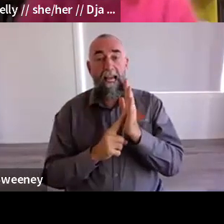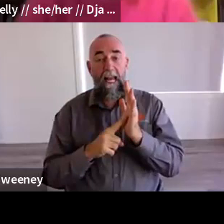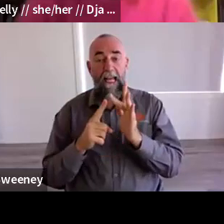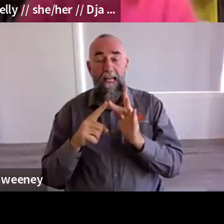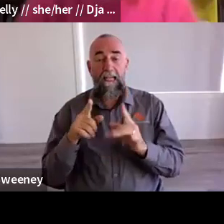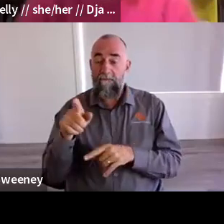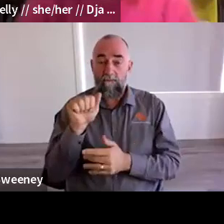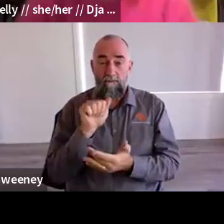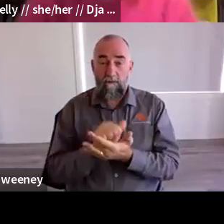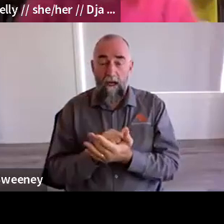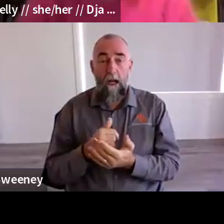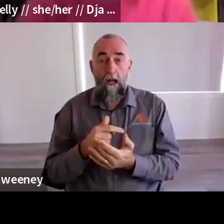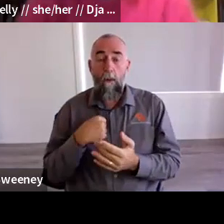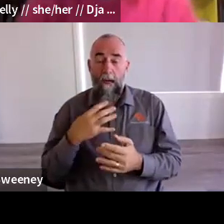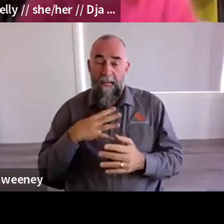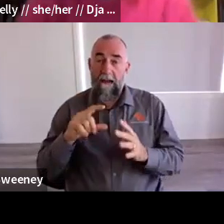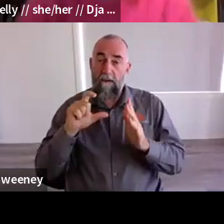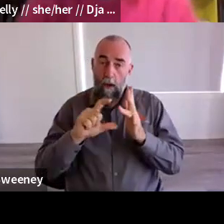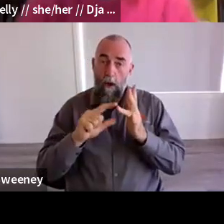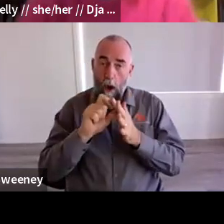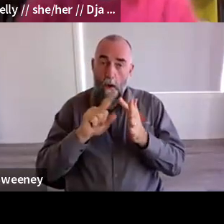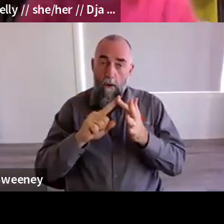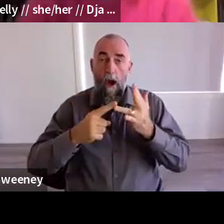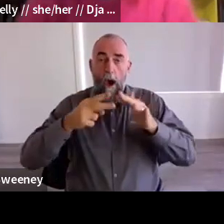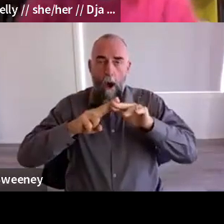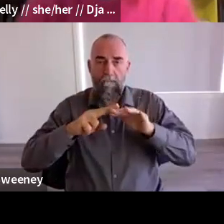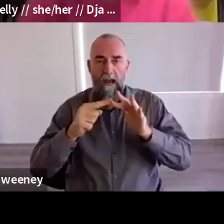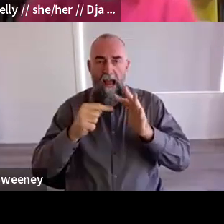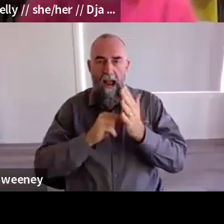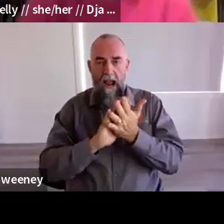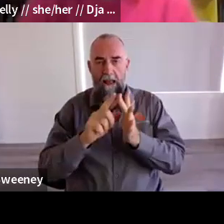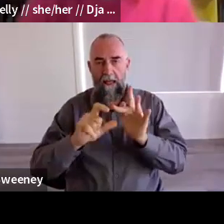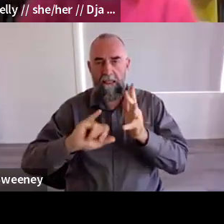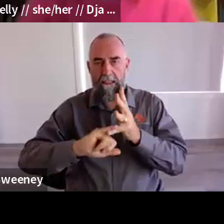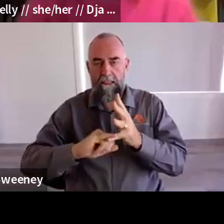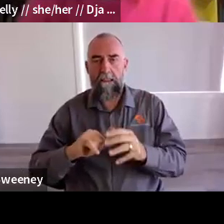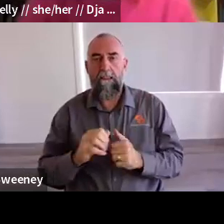And also I'm interested to read, Kelli, the code of ethics. That will be very exciting. We've been waiting too long for